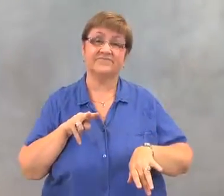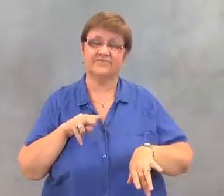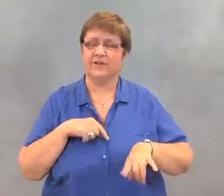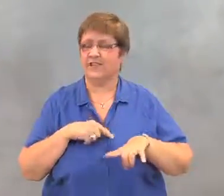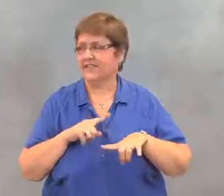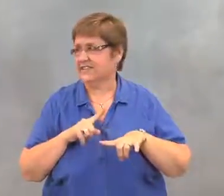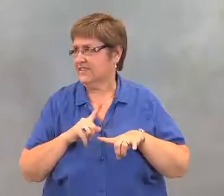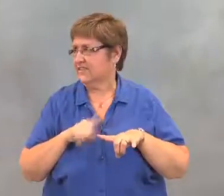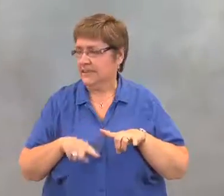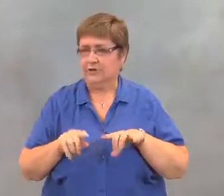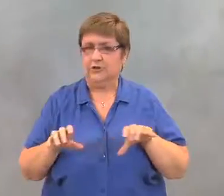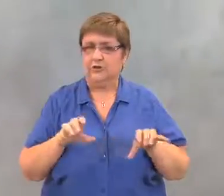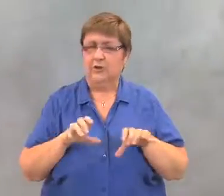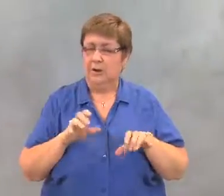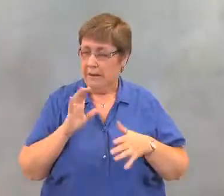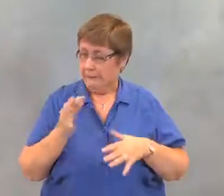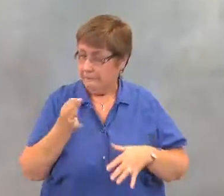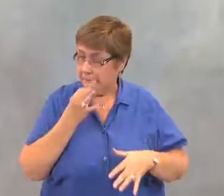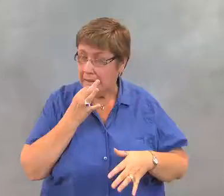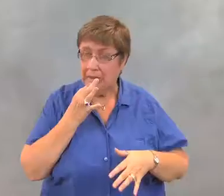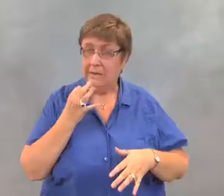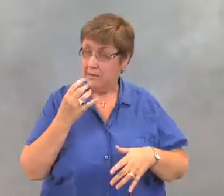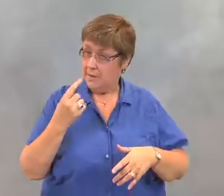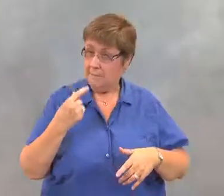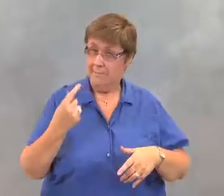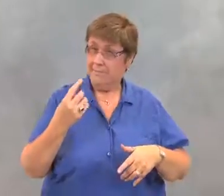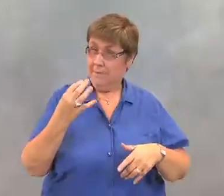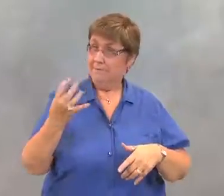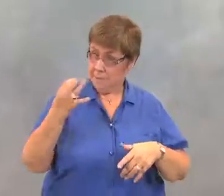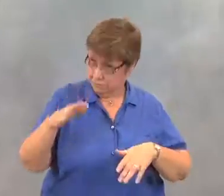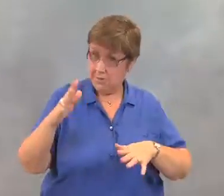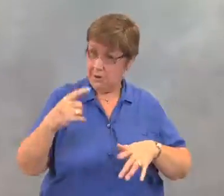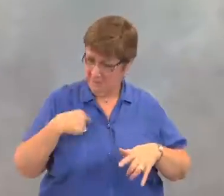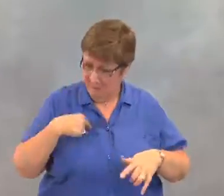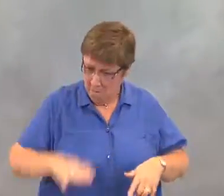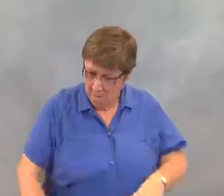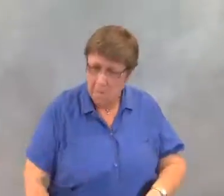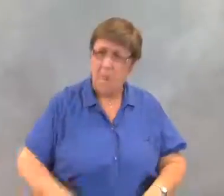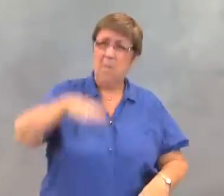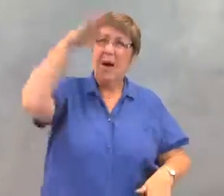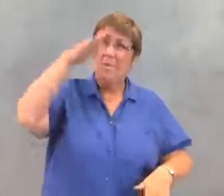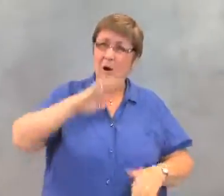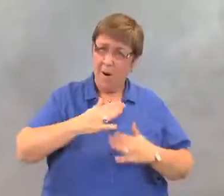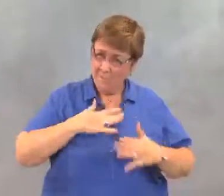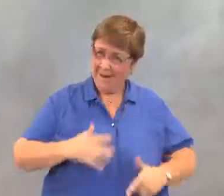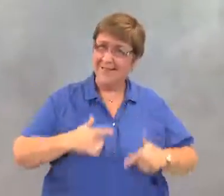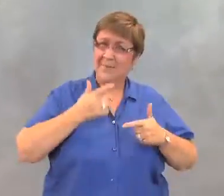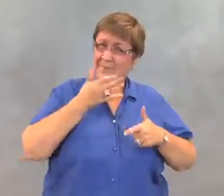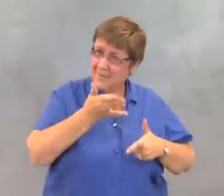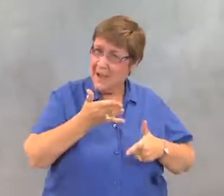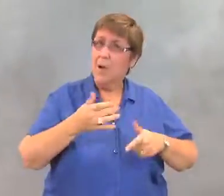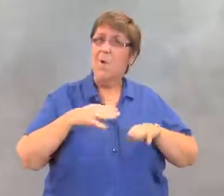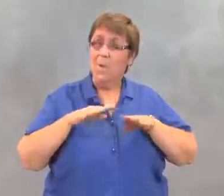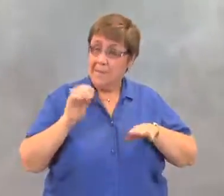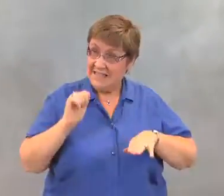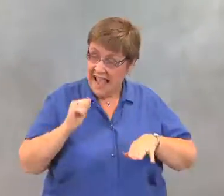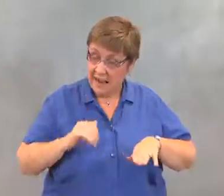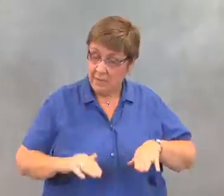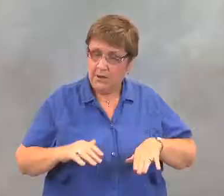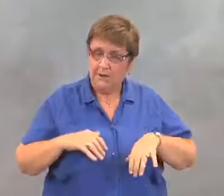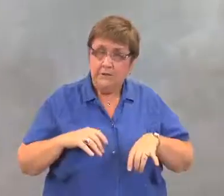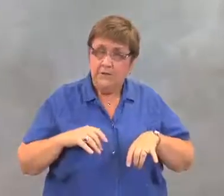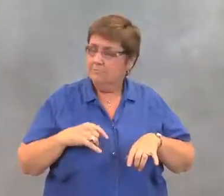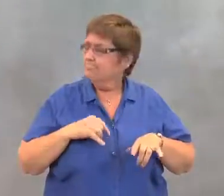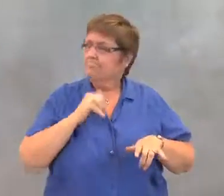I couldn't do it, but he sure could.